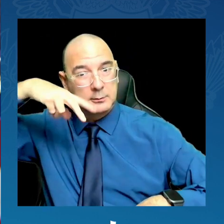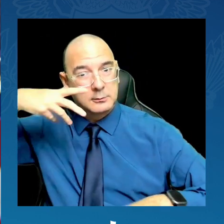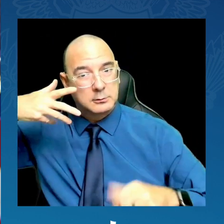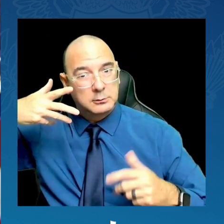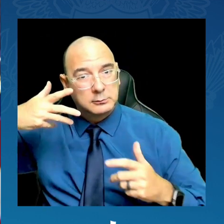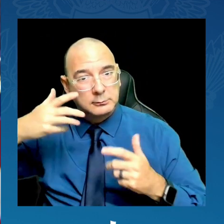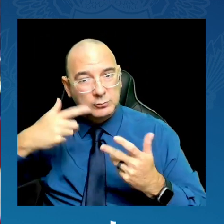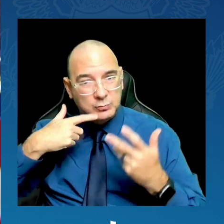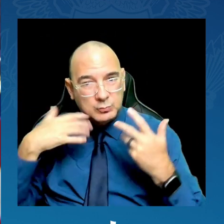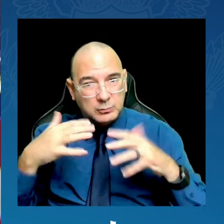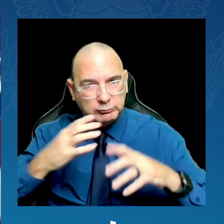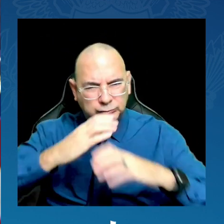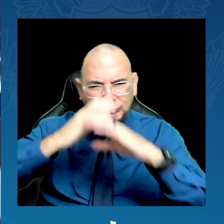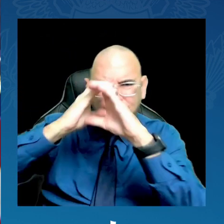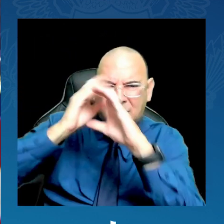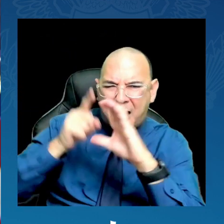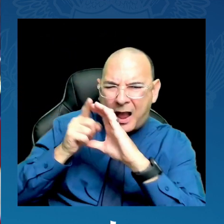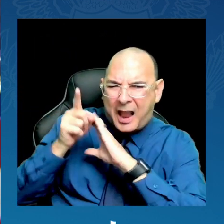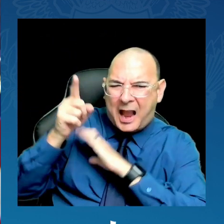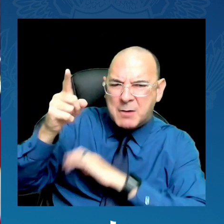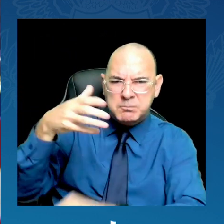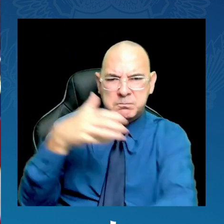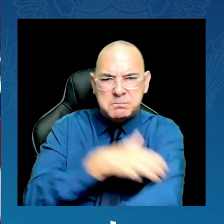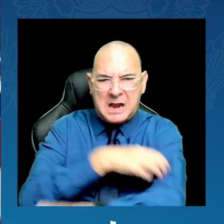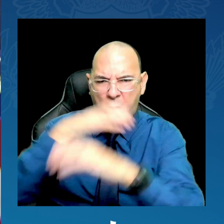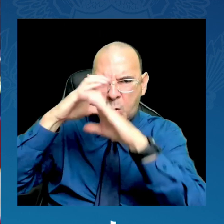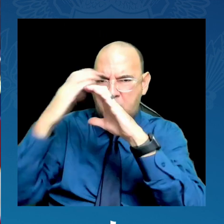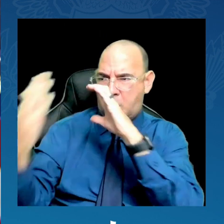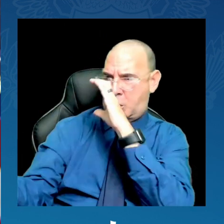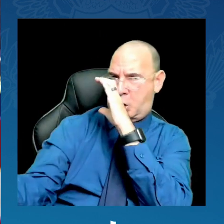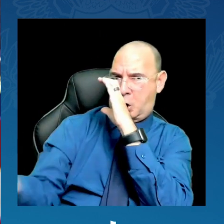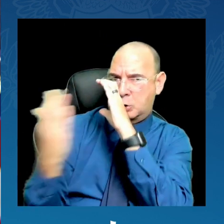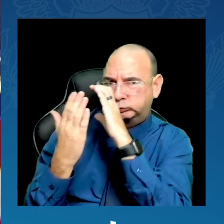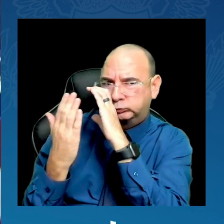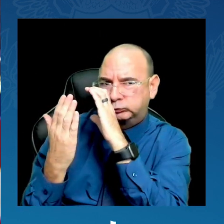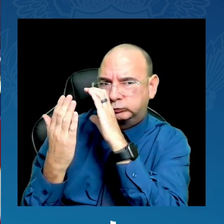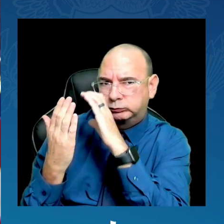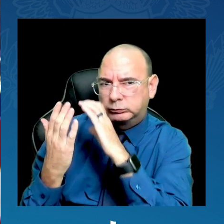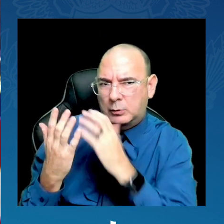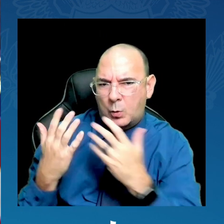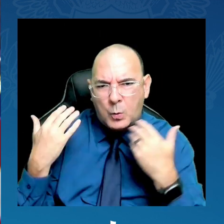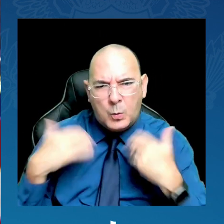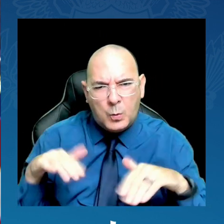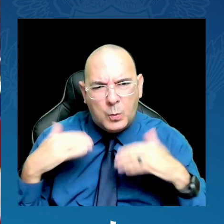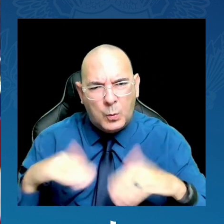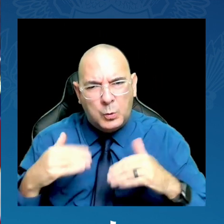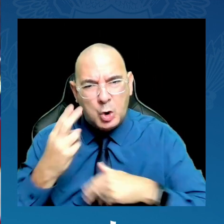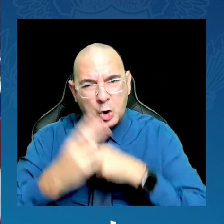enough to observe our universe as it was billions of years ago.